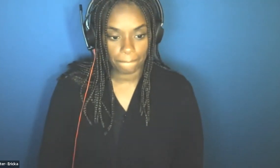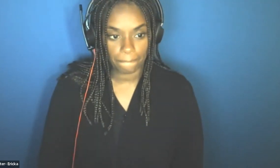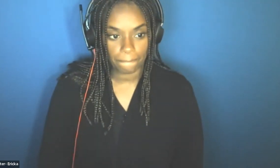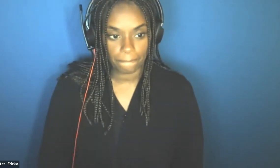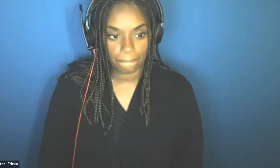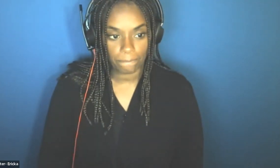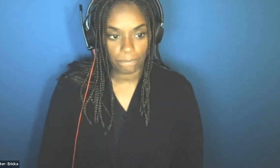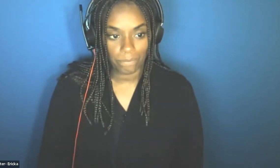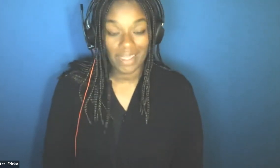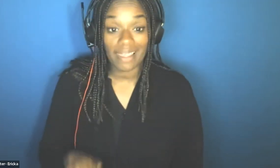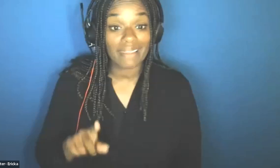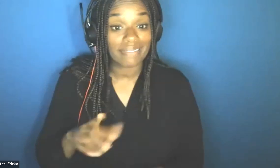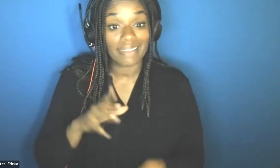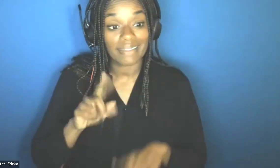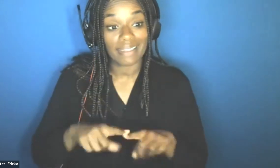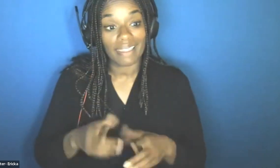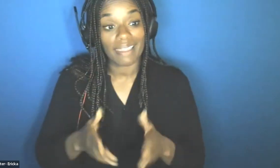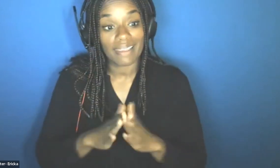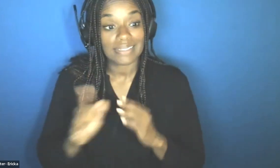They can't go to another person and ask about the employee's disability, and, again, I have already mentioned that they cannot ask about genetic information that's protected under ADA and GINA.